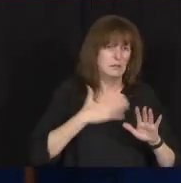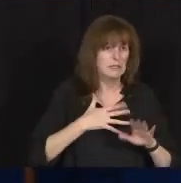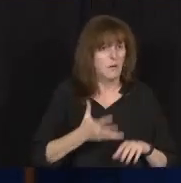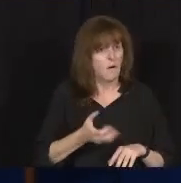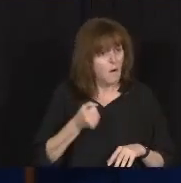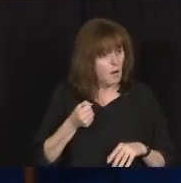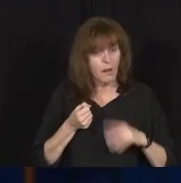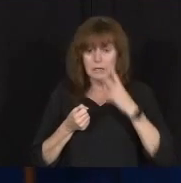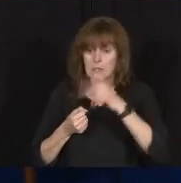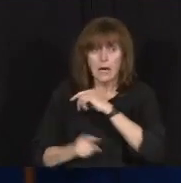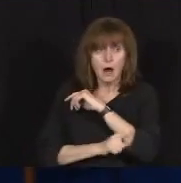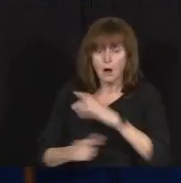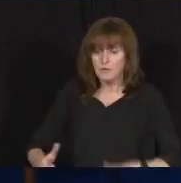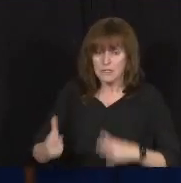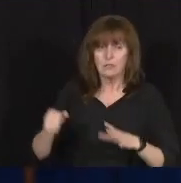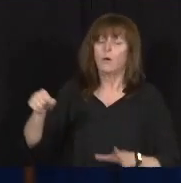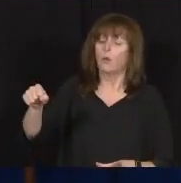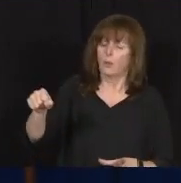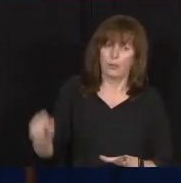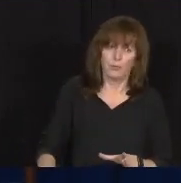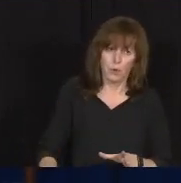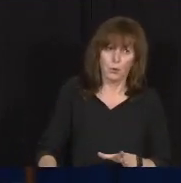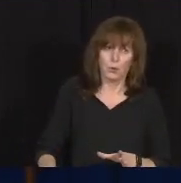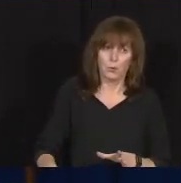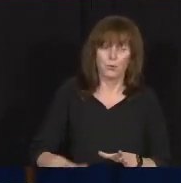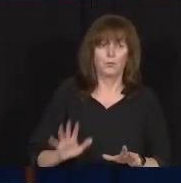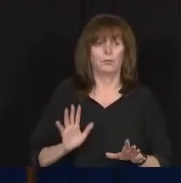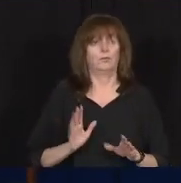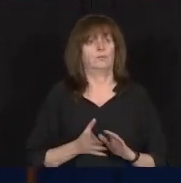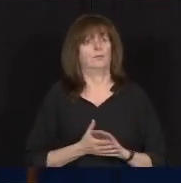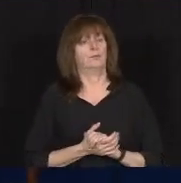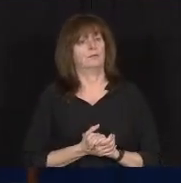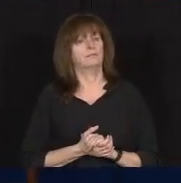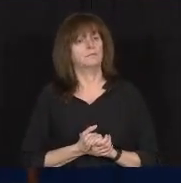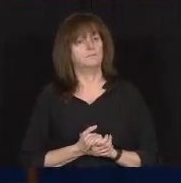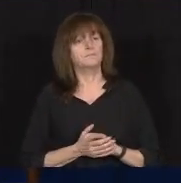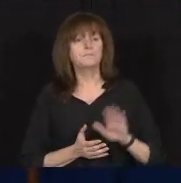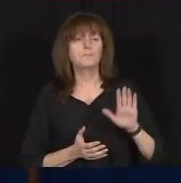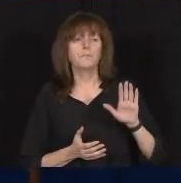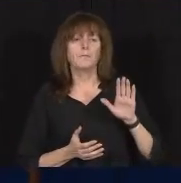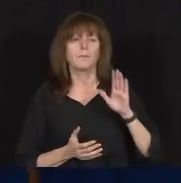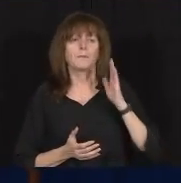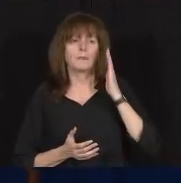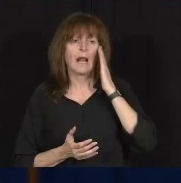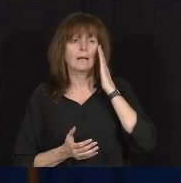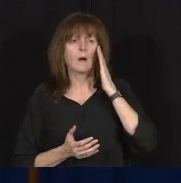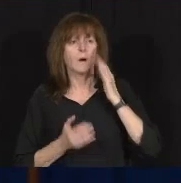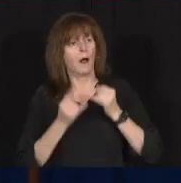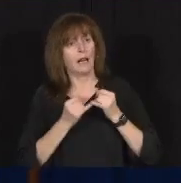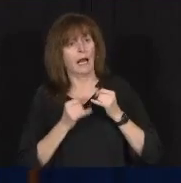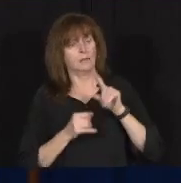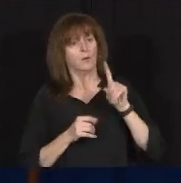I know that this is the last question but on a little lighter note, almost